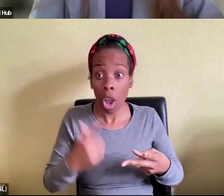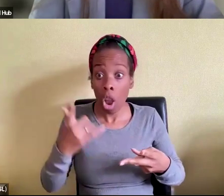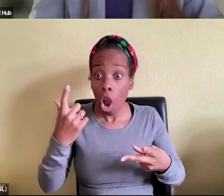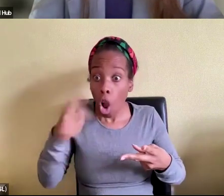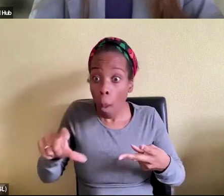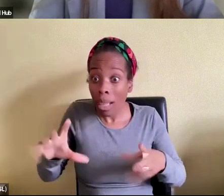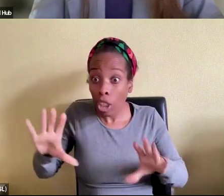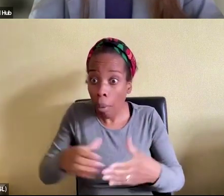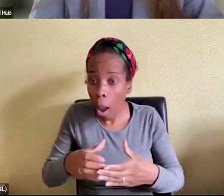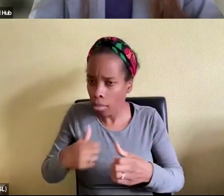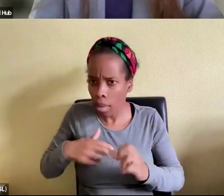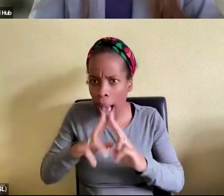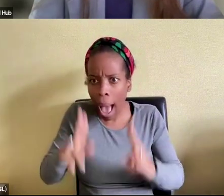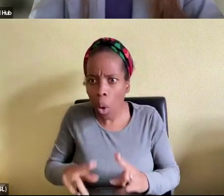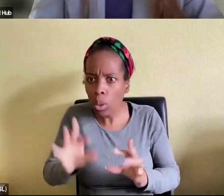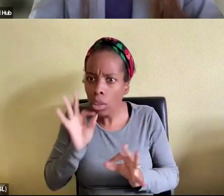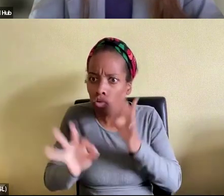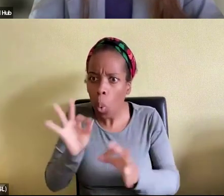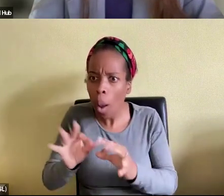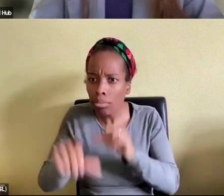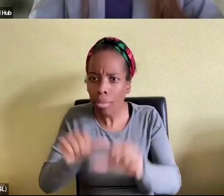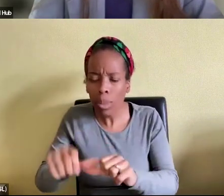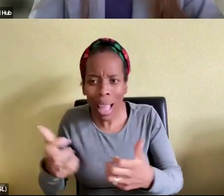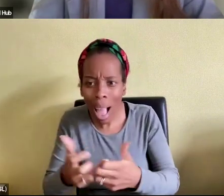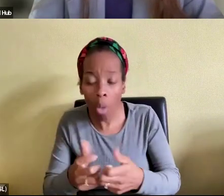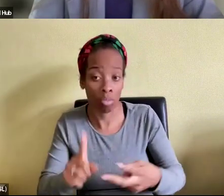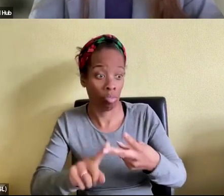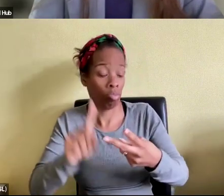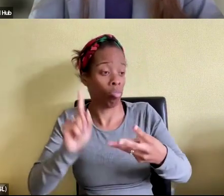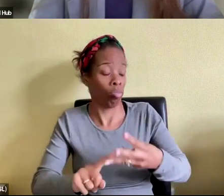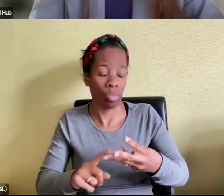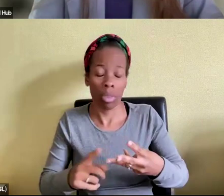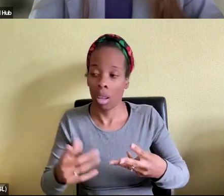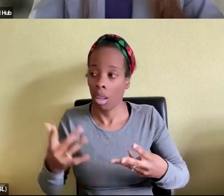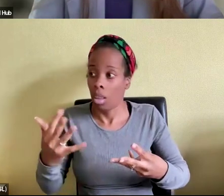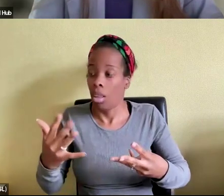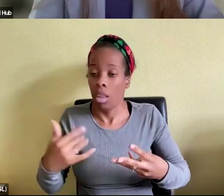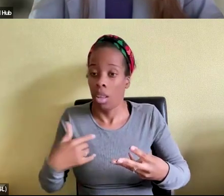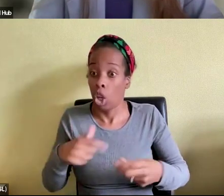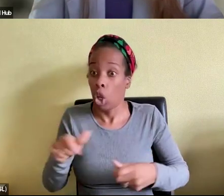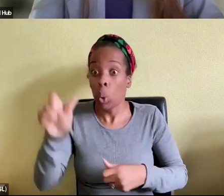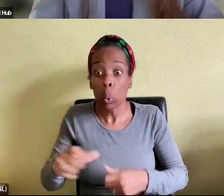housing request is processed. You can make an SAR for the student union if you wanted to